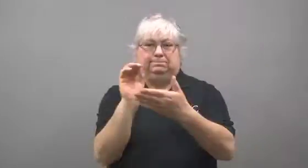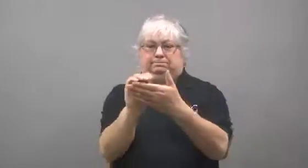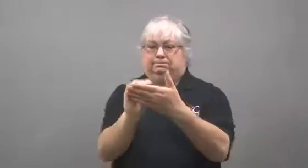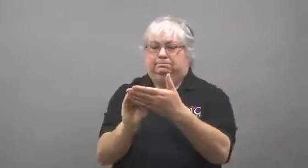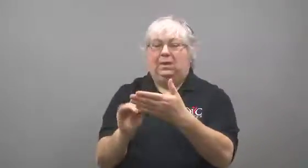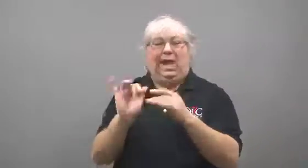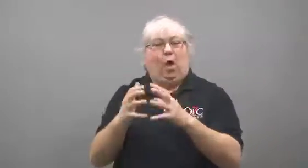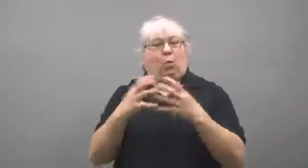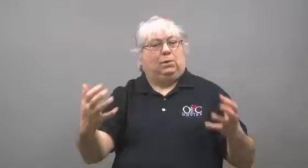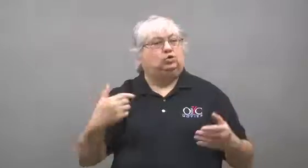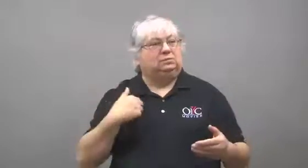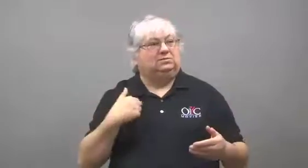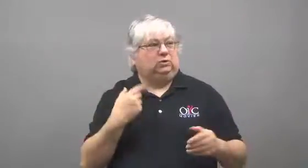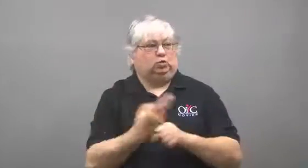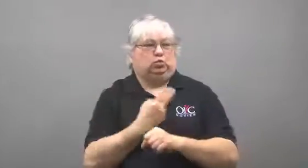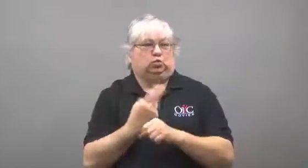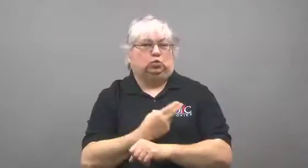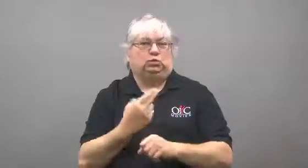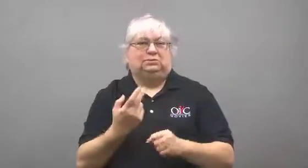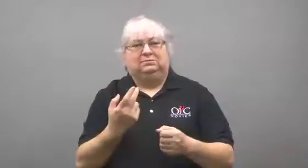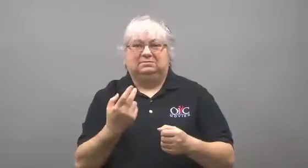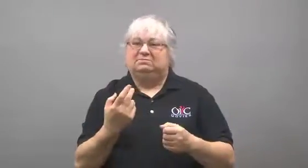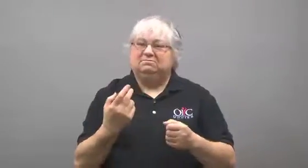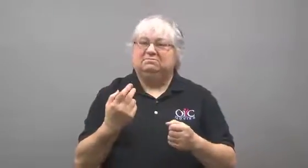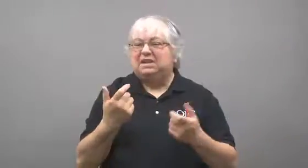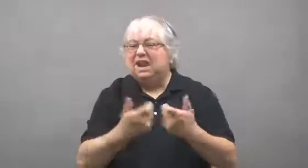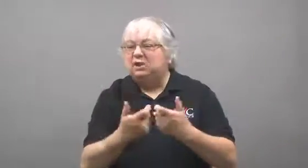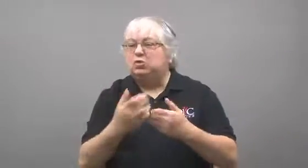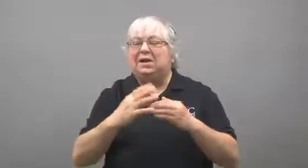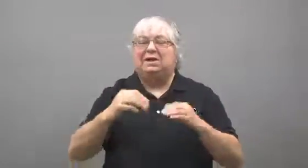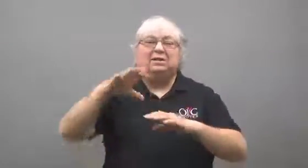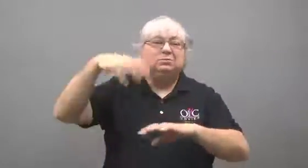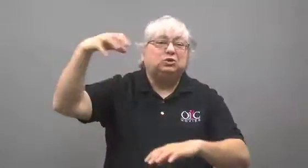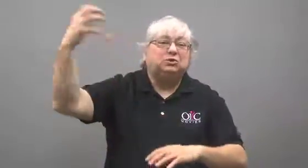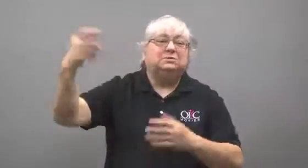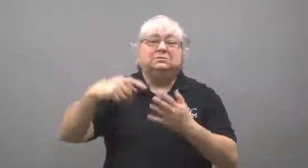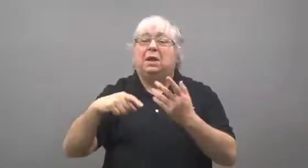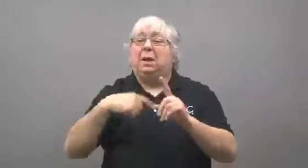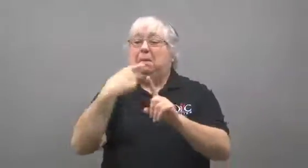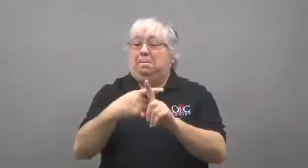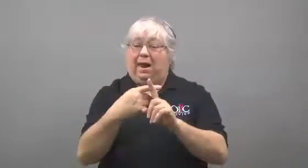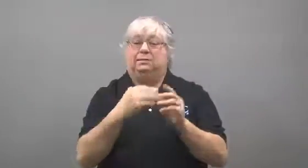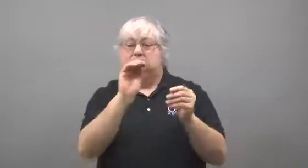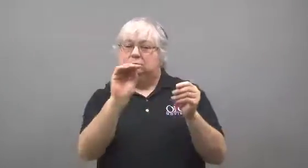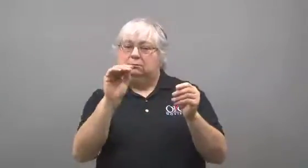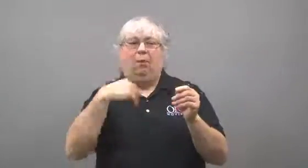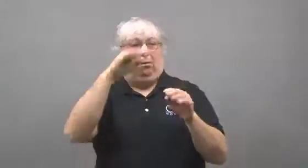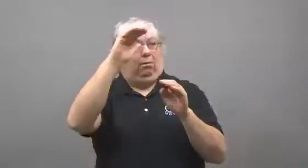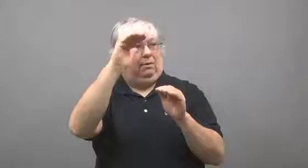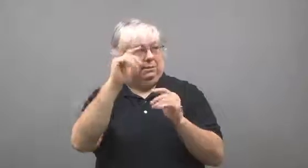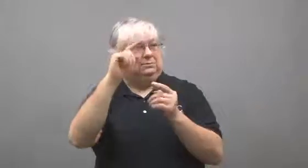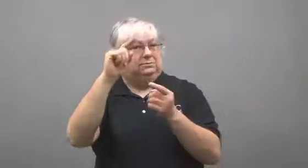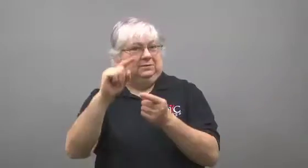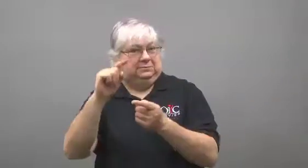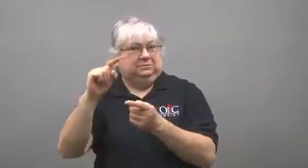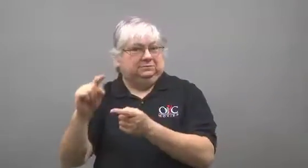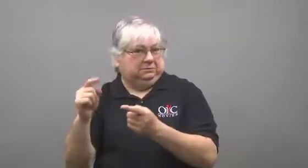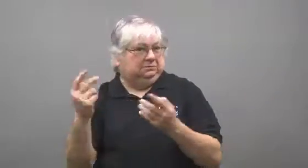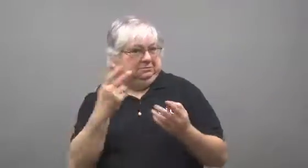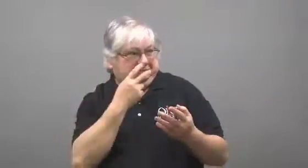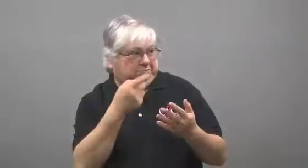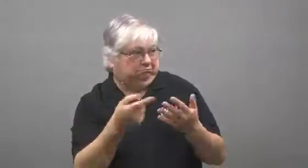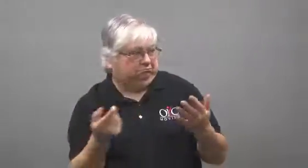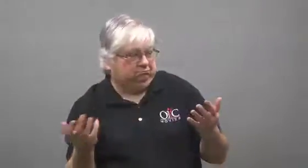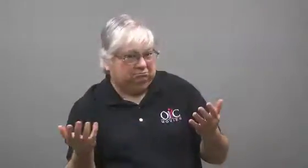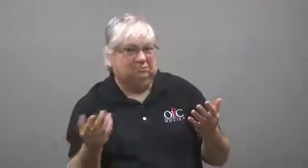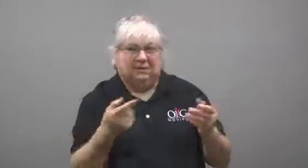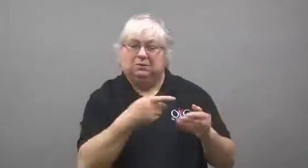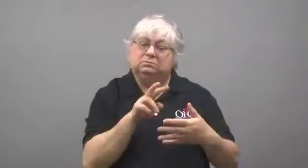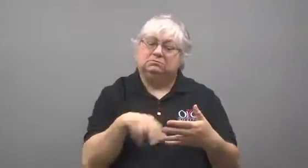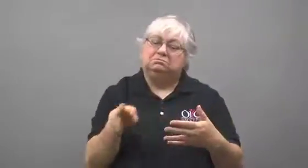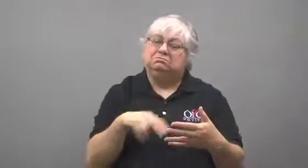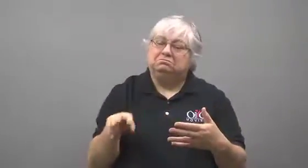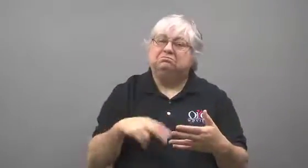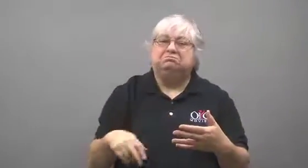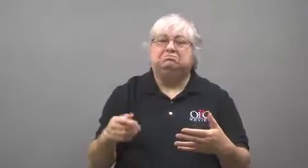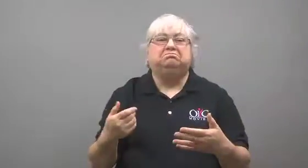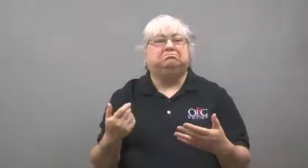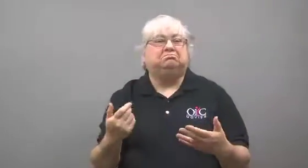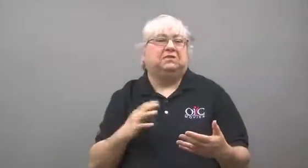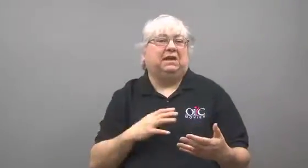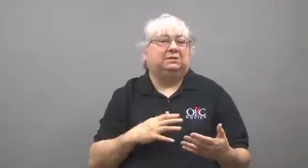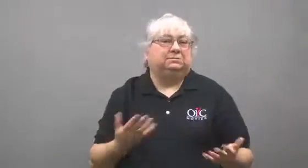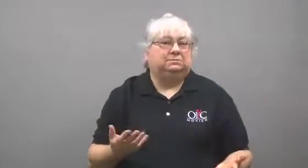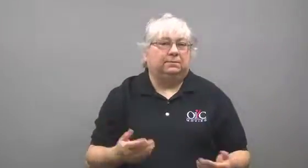They would enter the amount of emissions and energy usage, and record progress in reducing it.